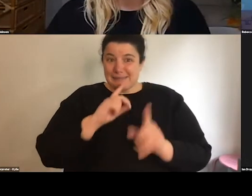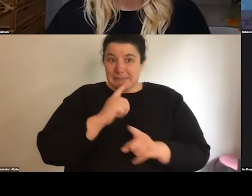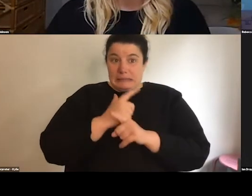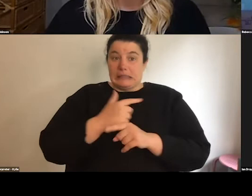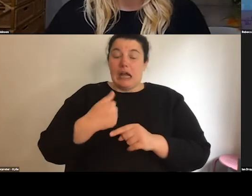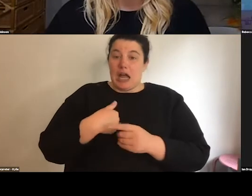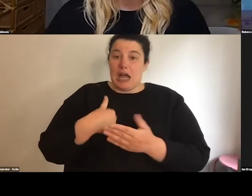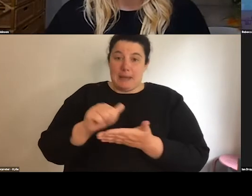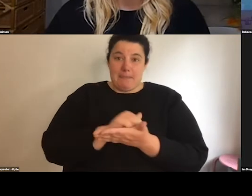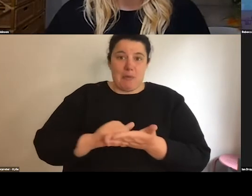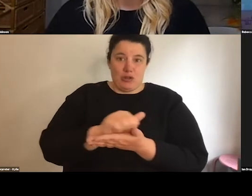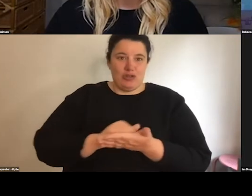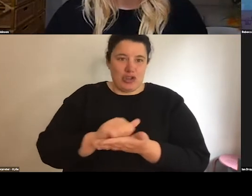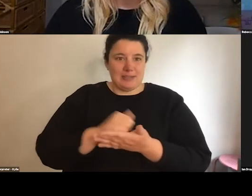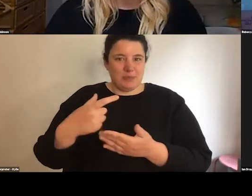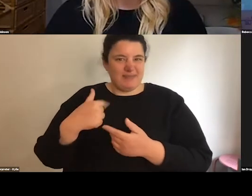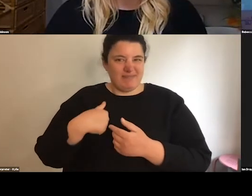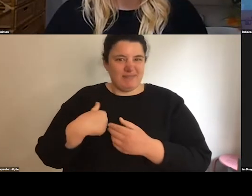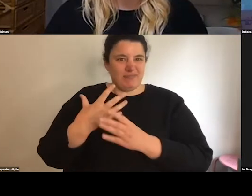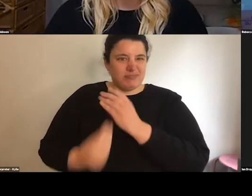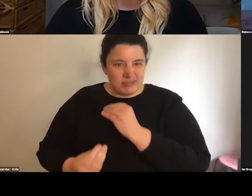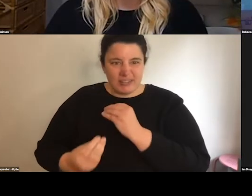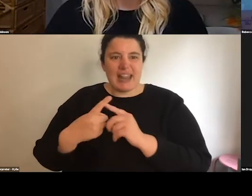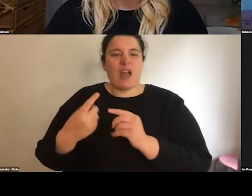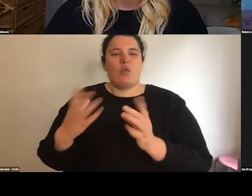that had a problem. That is a really interesting question.